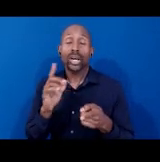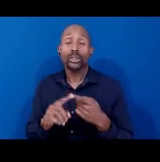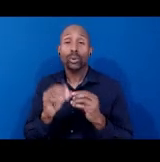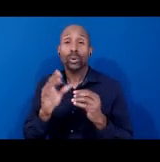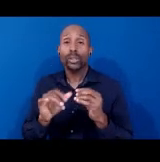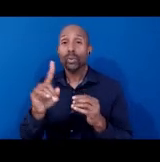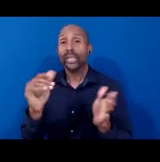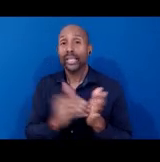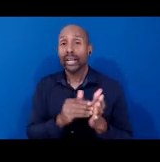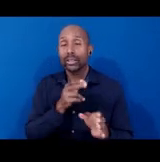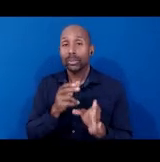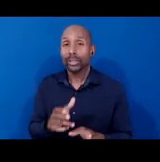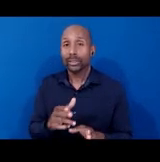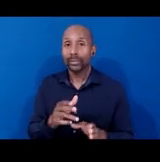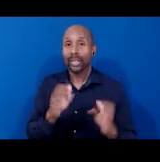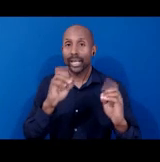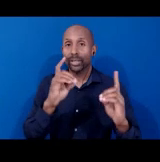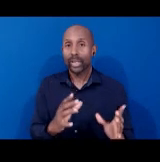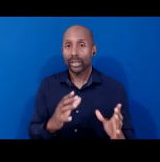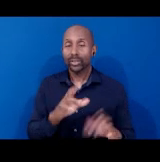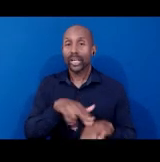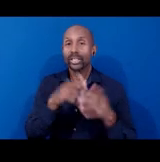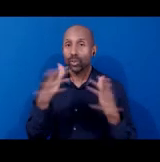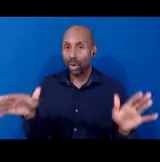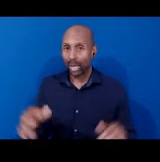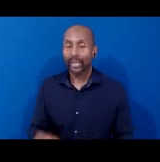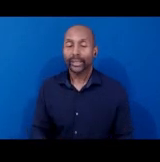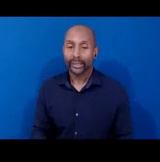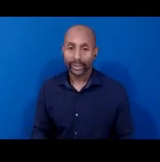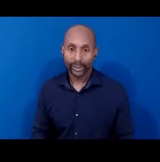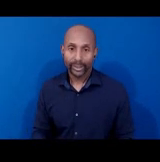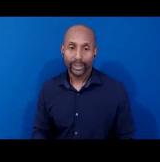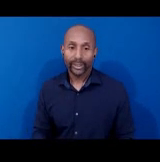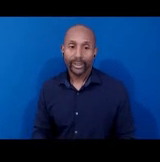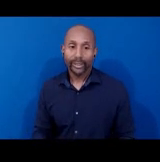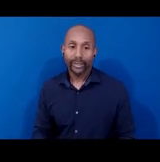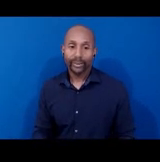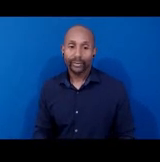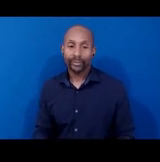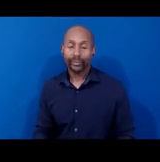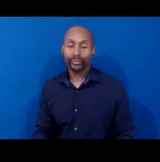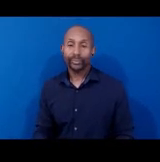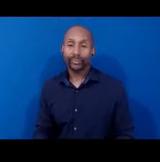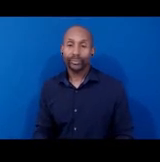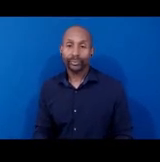across the country. Next slide, please, to learn what their responses would be to this question.